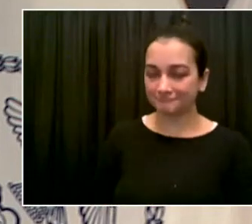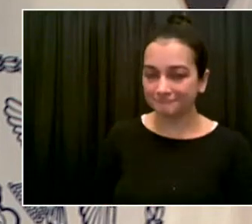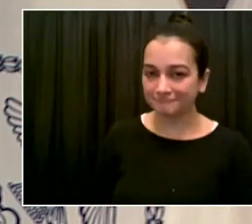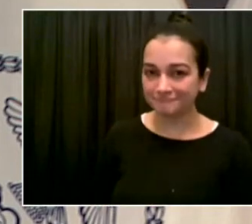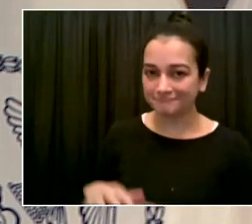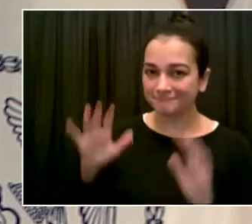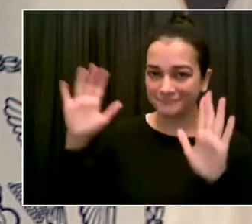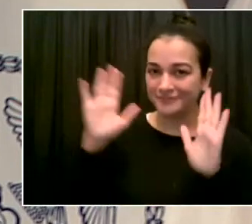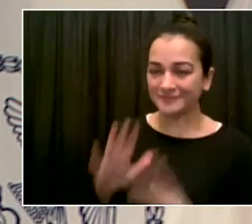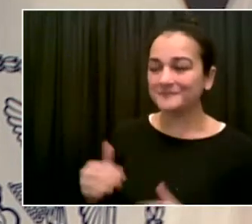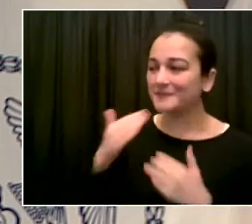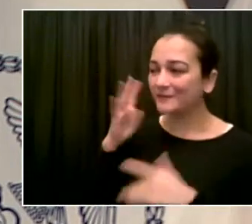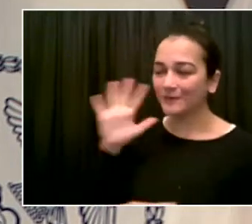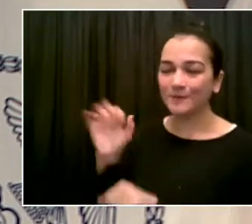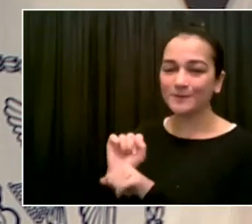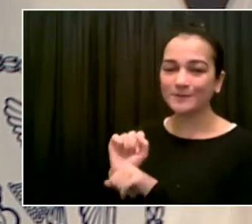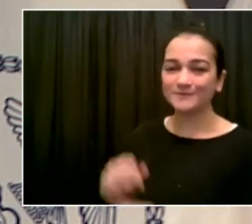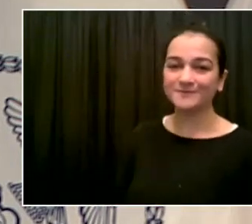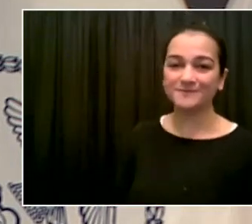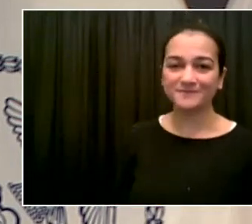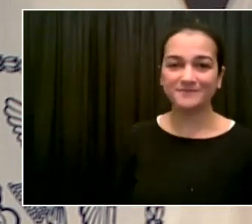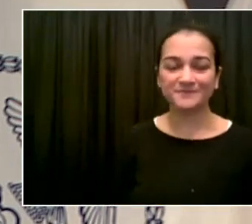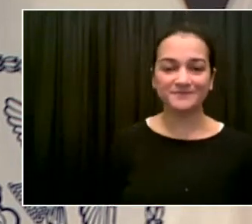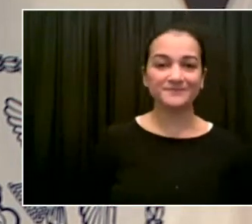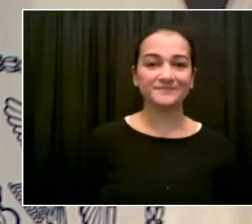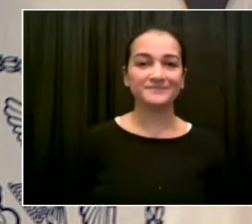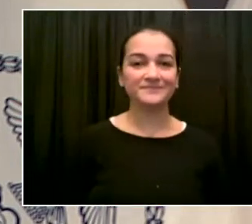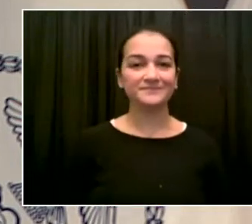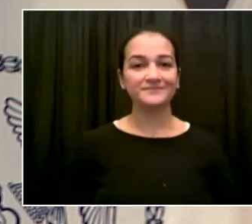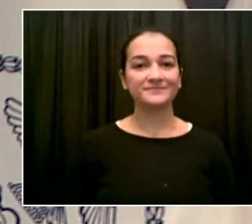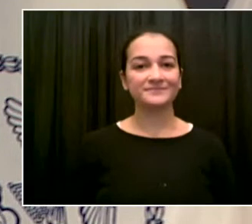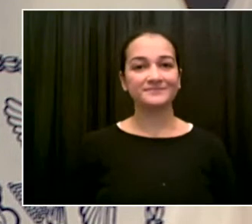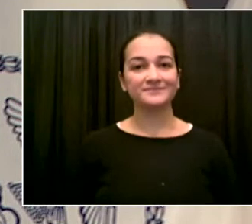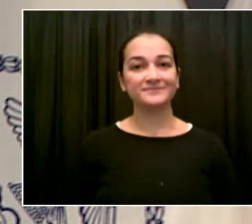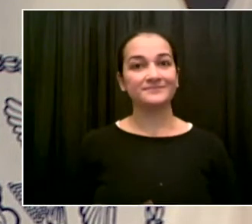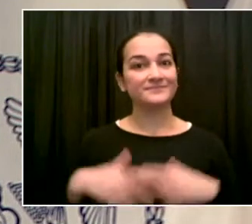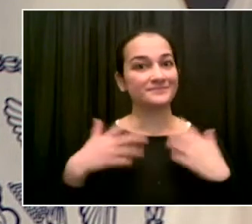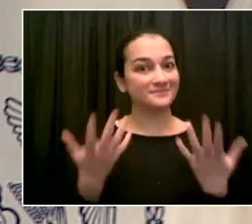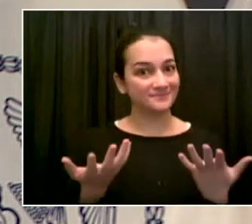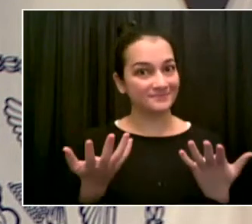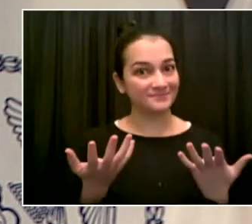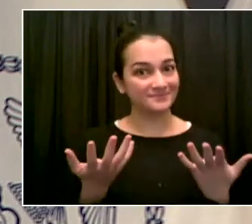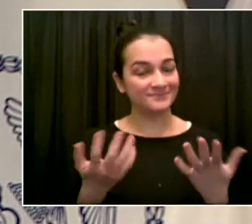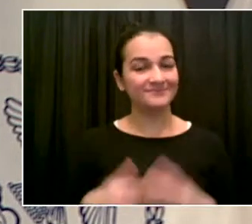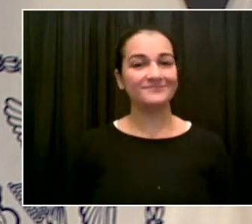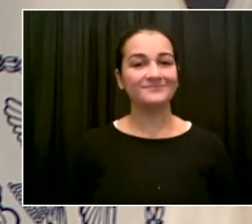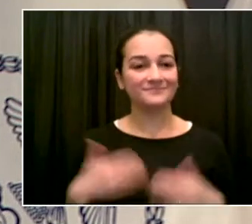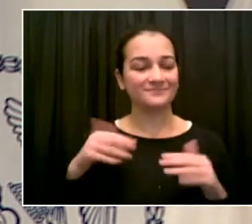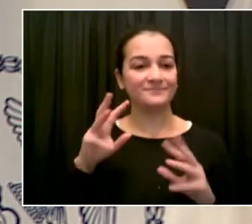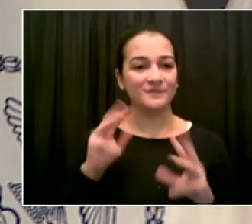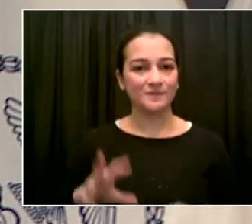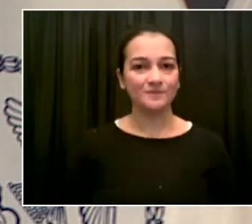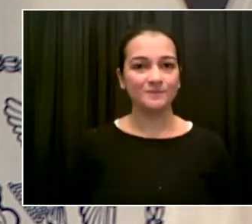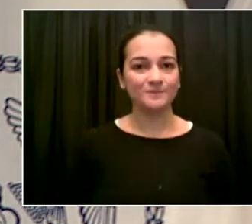TREATED WITH THE SAME IMPORTANCE AND PURITY AS PHYSICAL HEALTH, WE SHOULD ALL BE COMMITTED TO IT SO THANK YOU FOR YOUR LEADERSHIP.